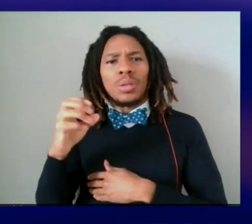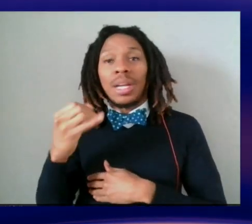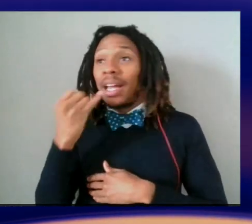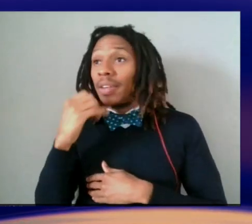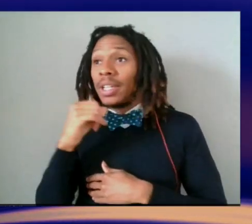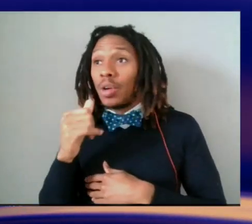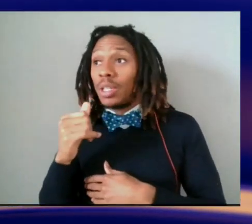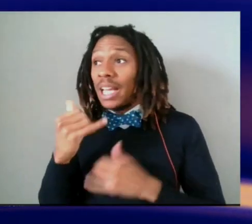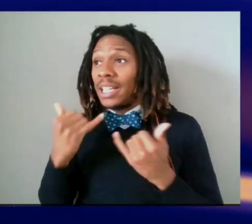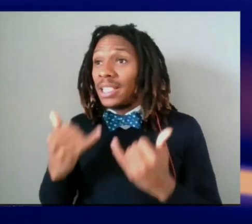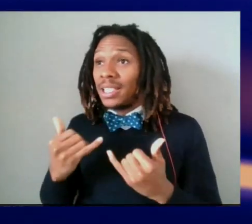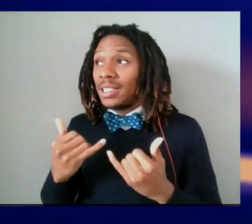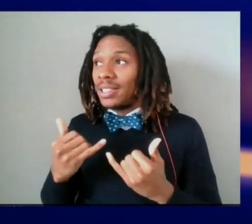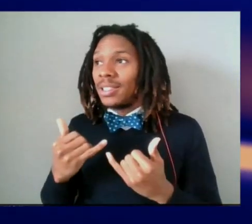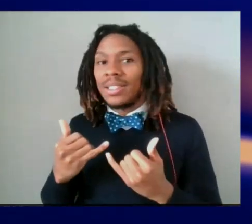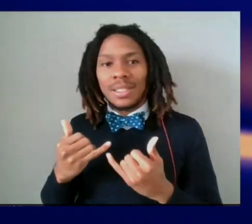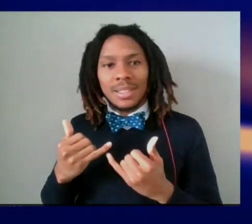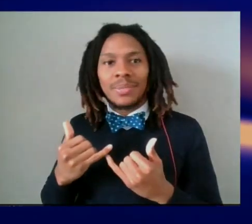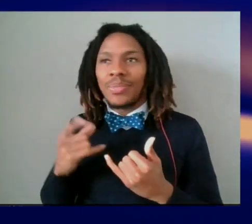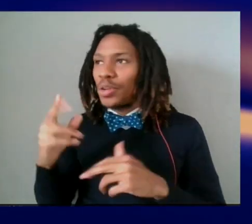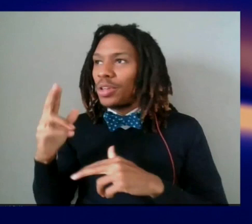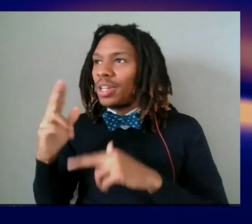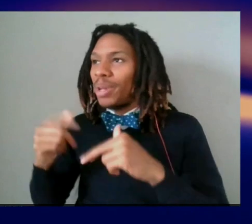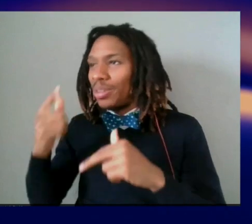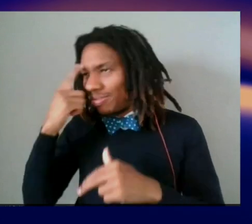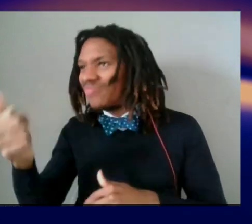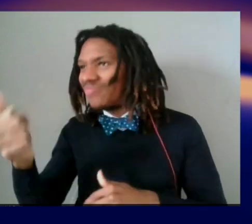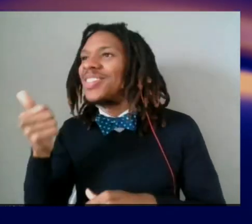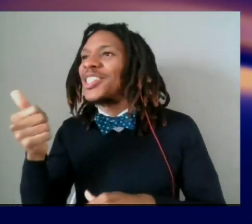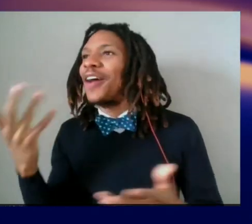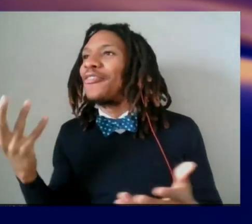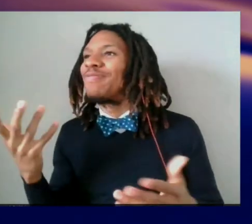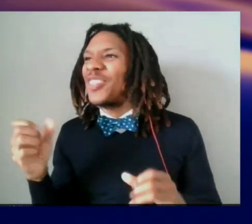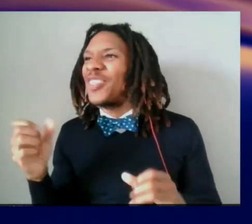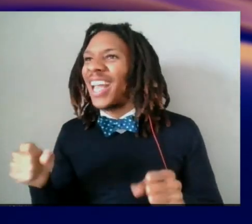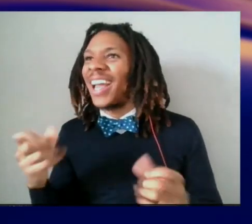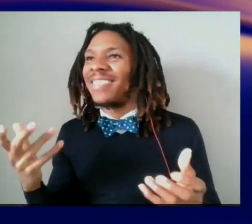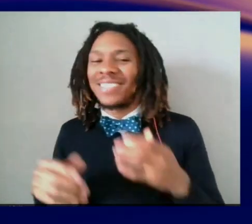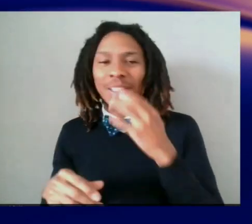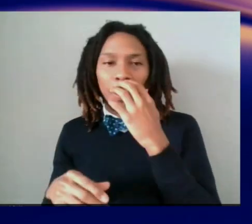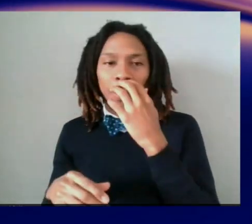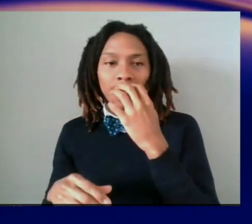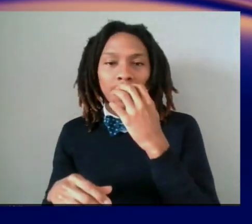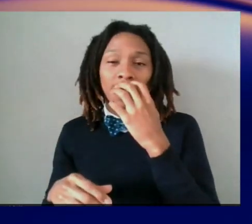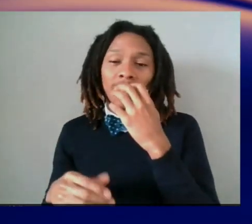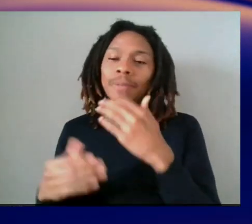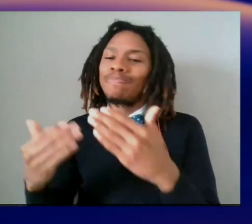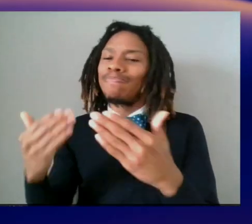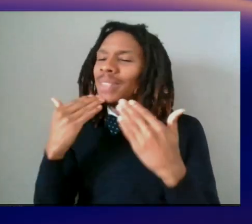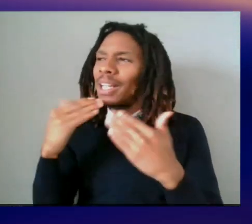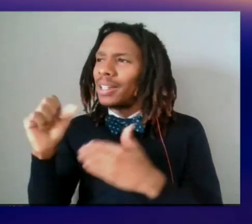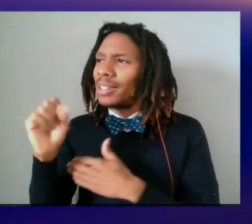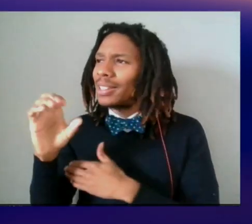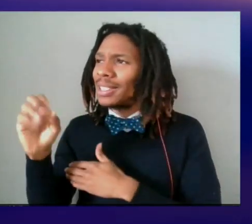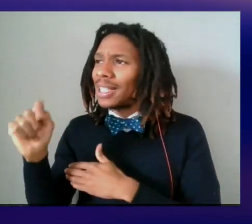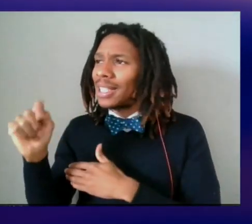you folk and then you just build it yourself. Well, thank you so much, Scott. Is there anything else that we missed here?